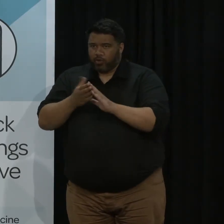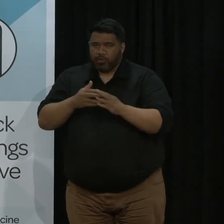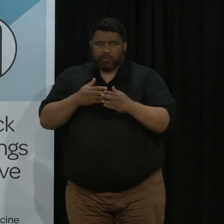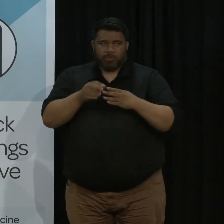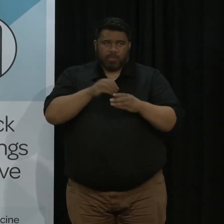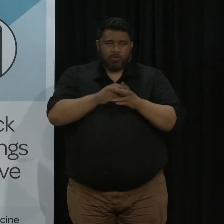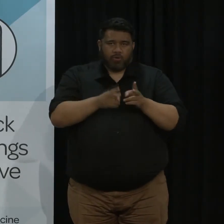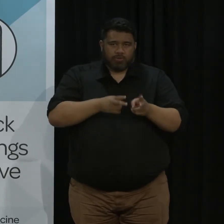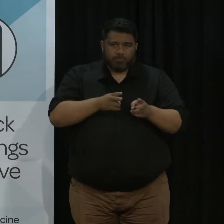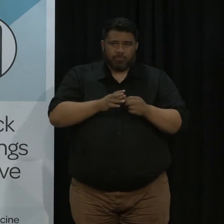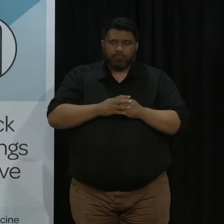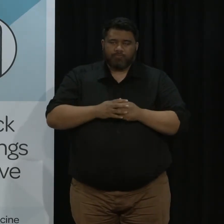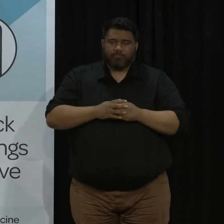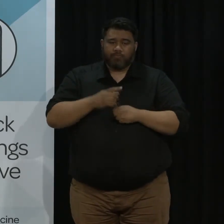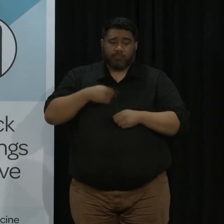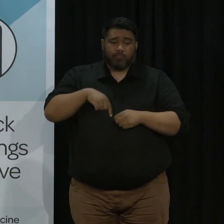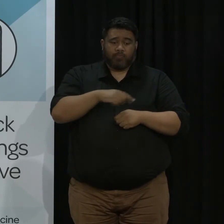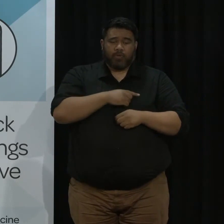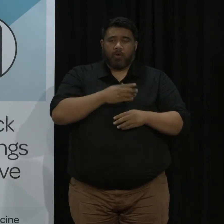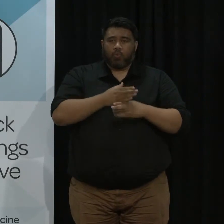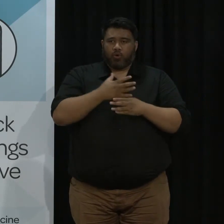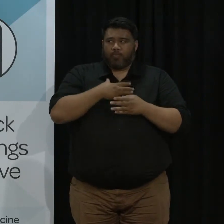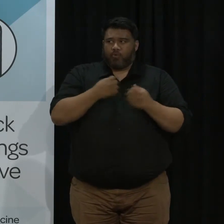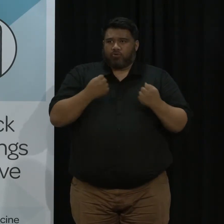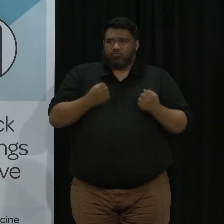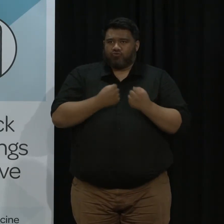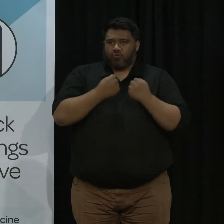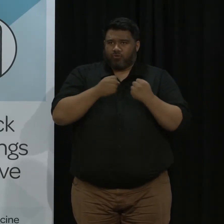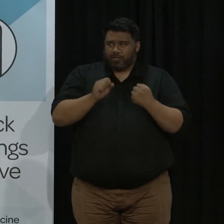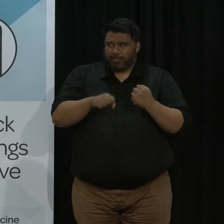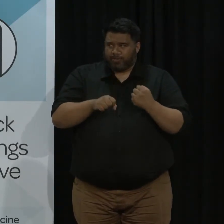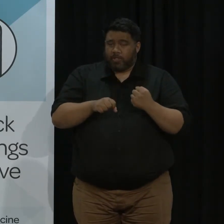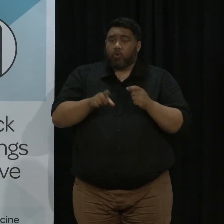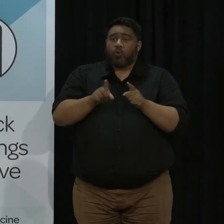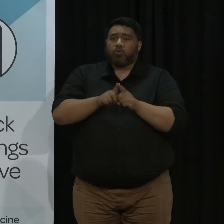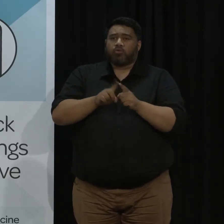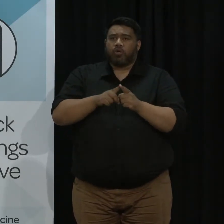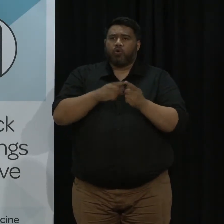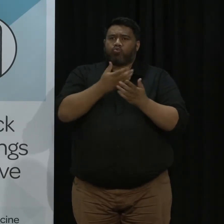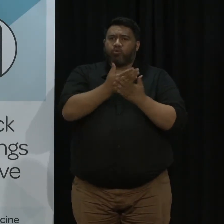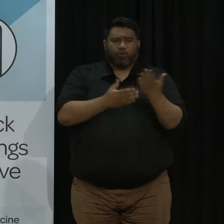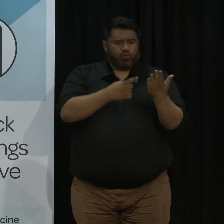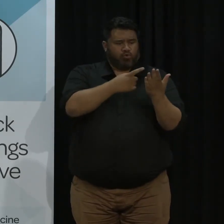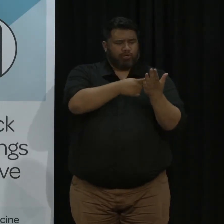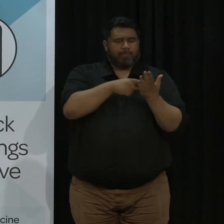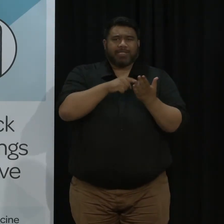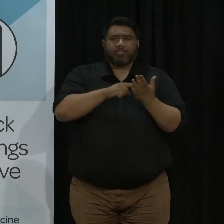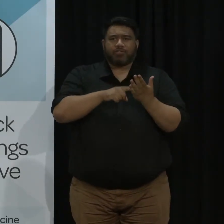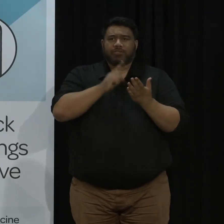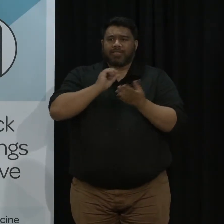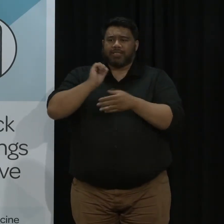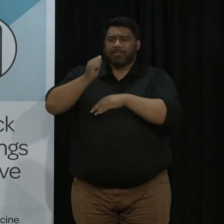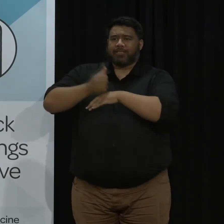course, to prevent avoidable deaths in the community, indeed in any health care setting. I'm